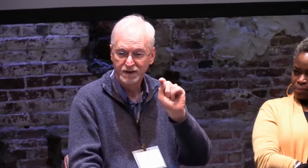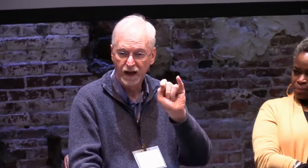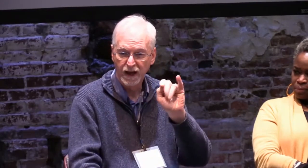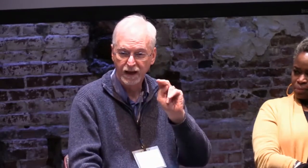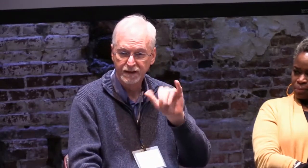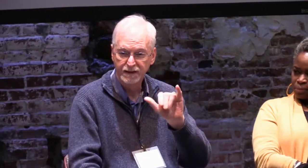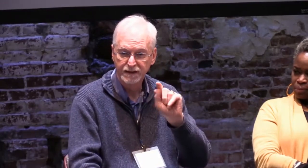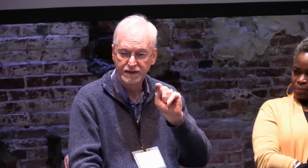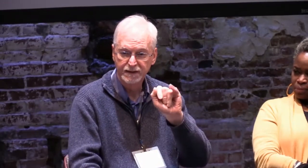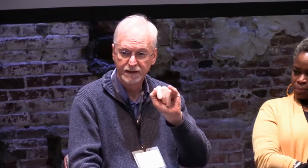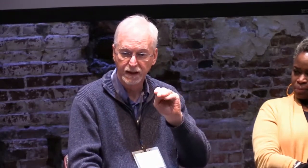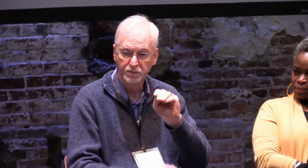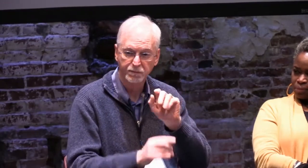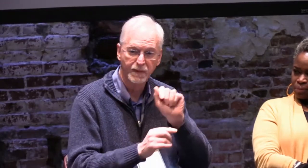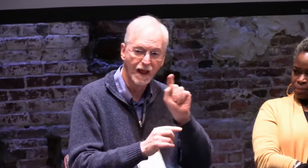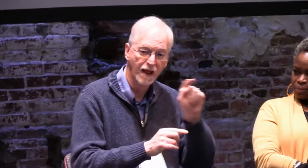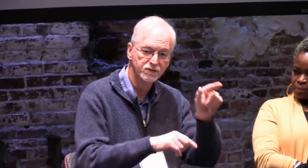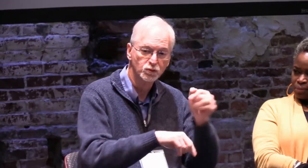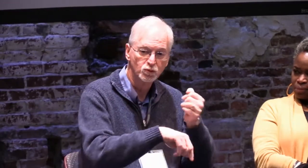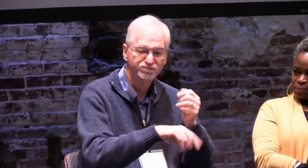And that's absent from the conversation today.